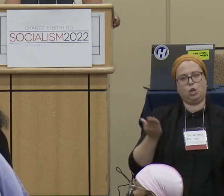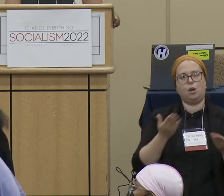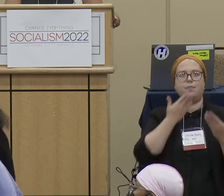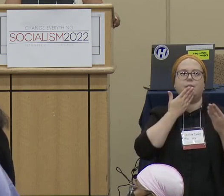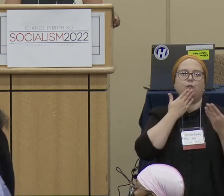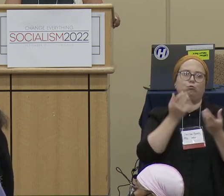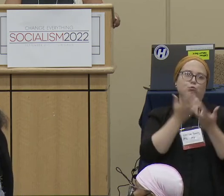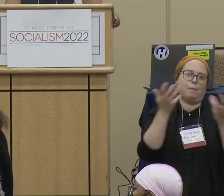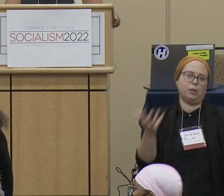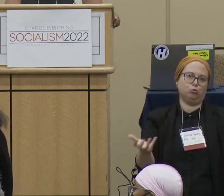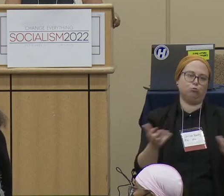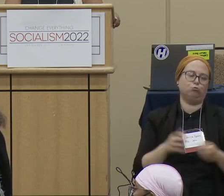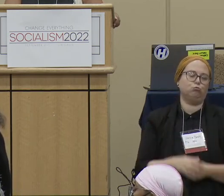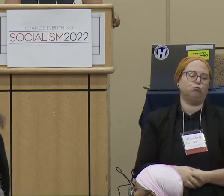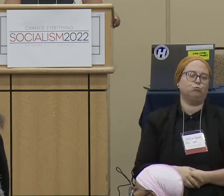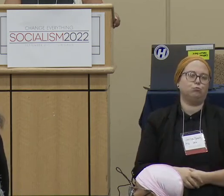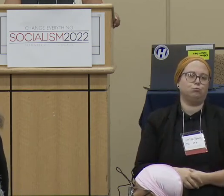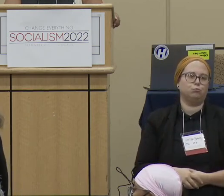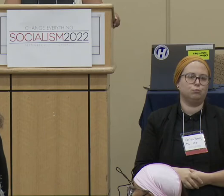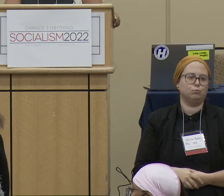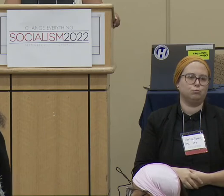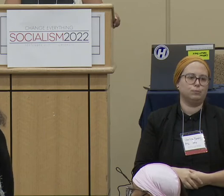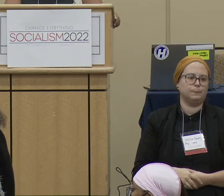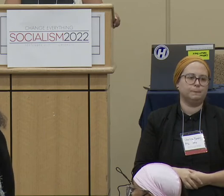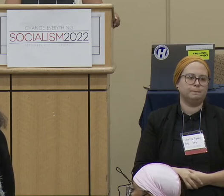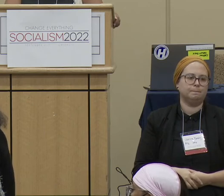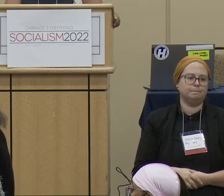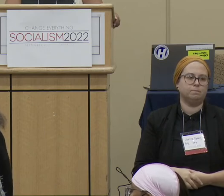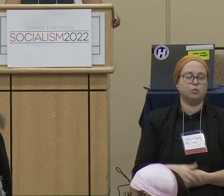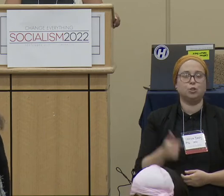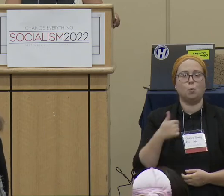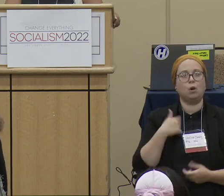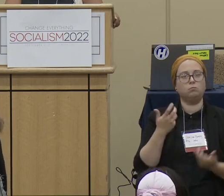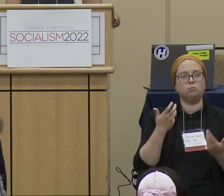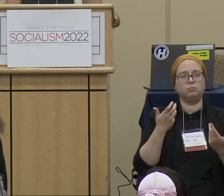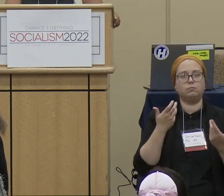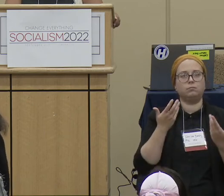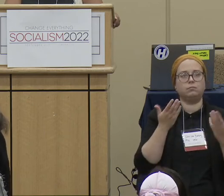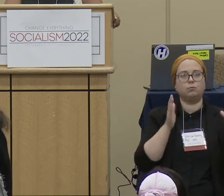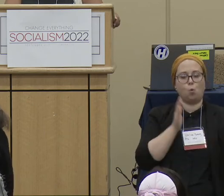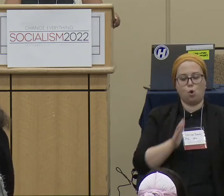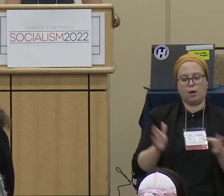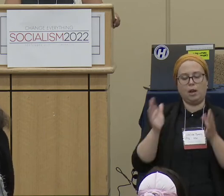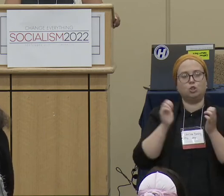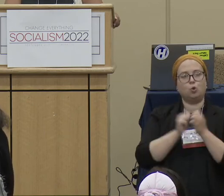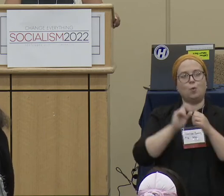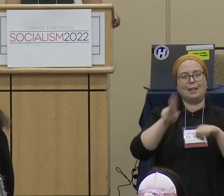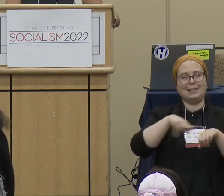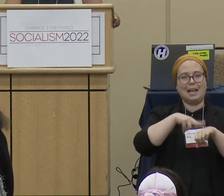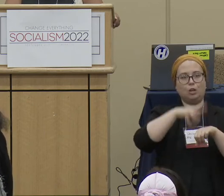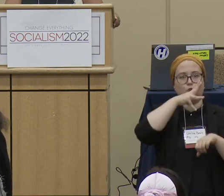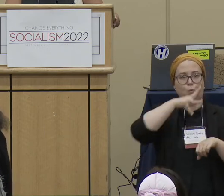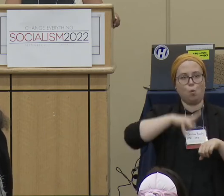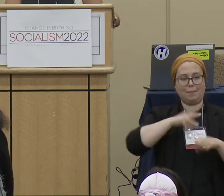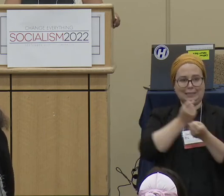Allison. I'm happy to be here. Thank you so much . I organize